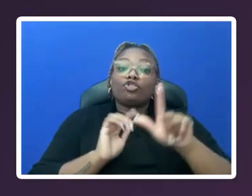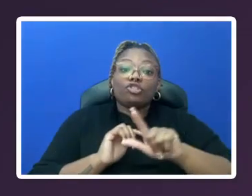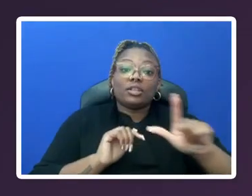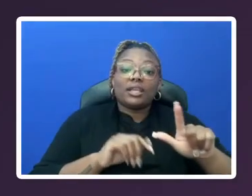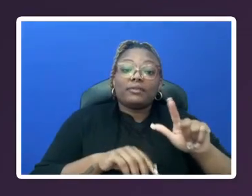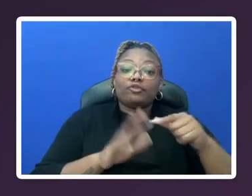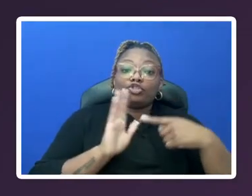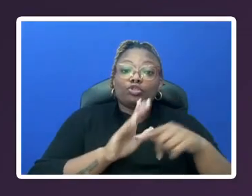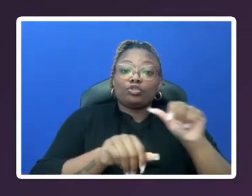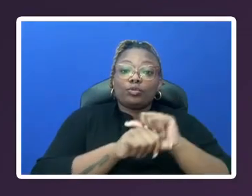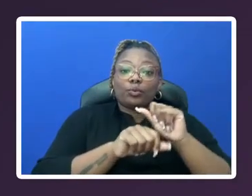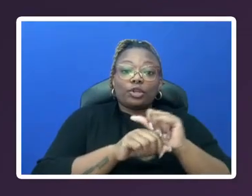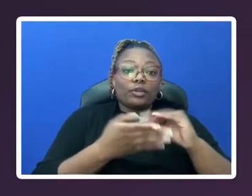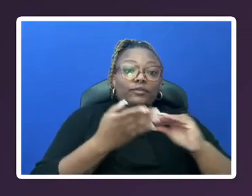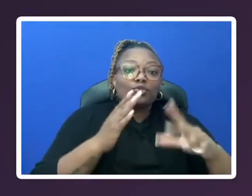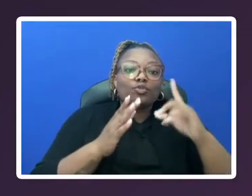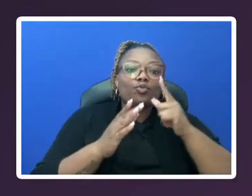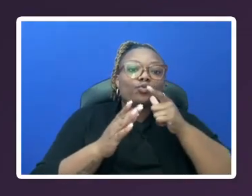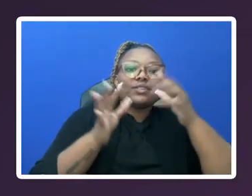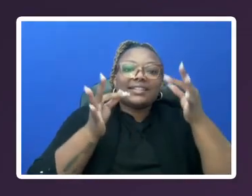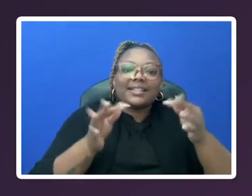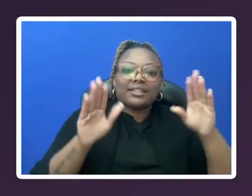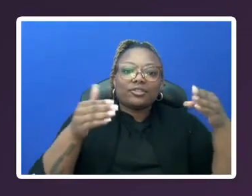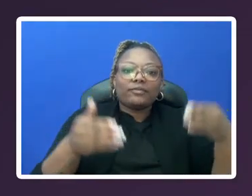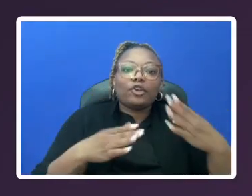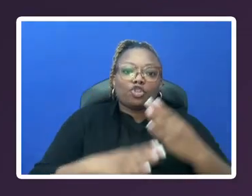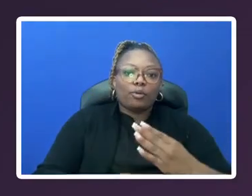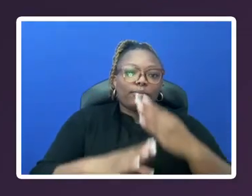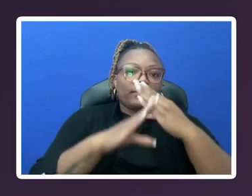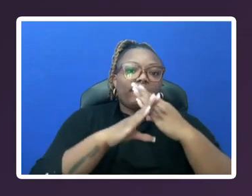who has chose [sic] to focus on preventative measures her community is using to combat gun